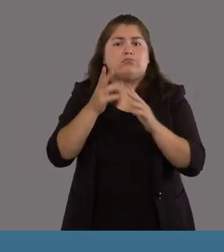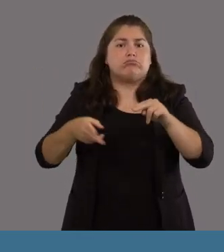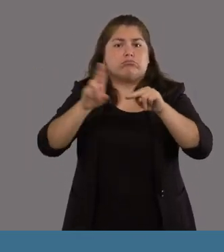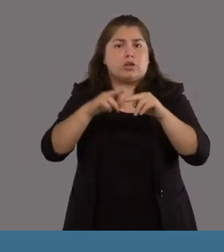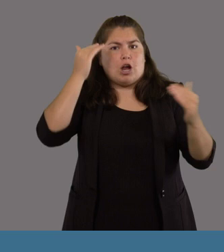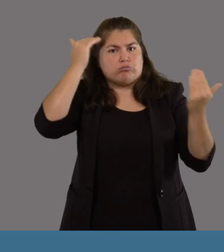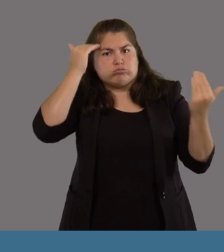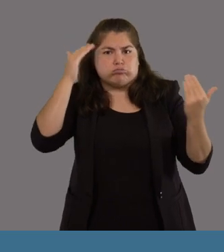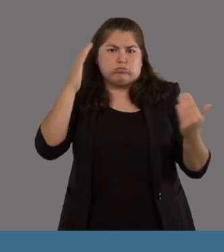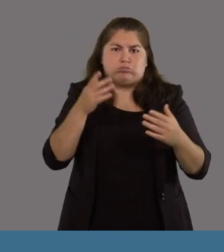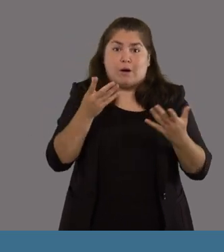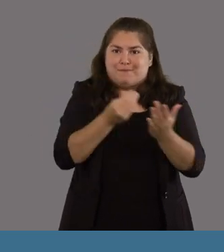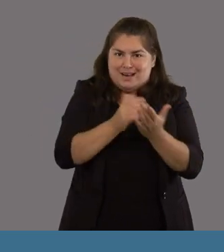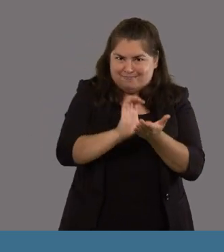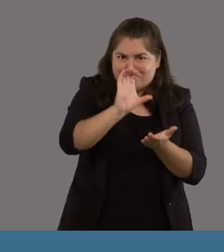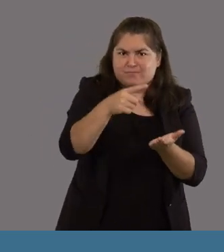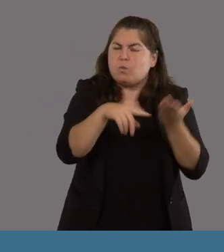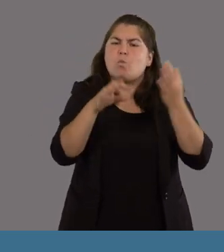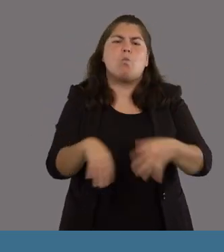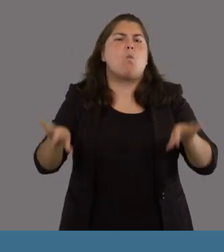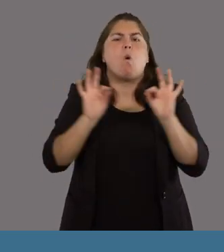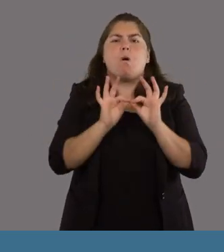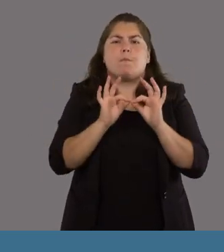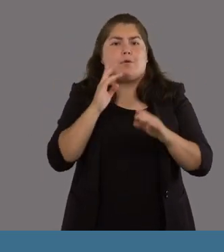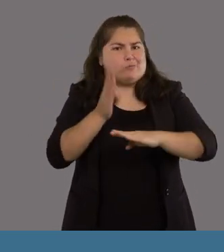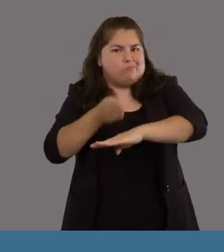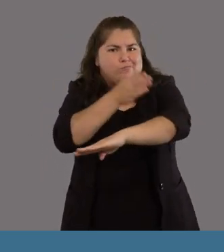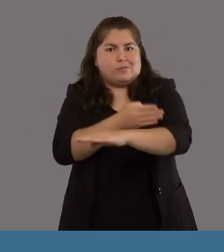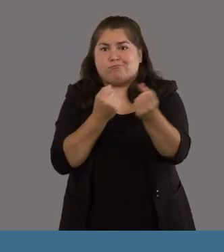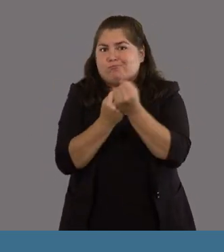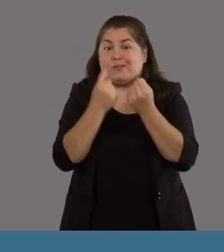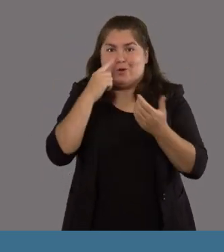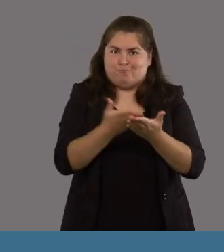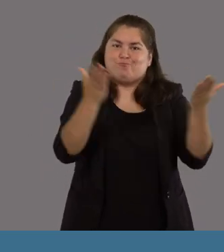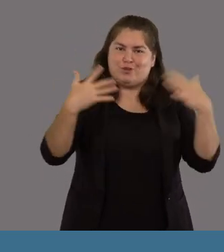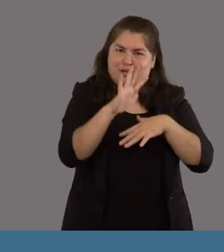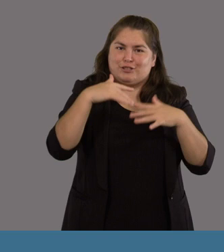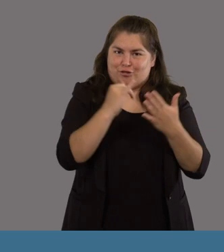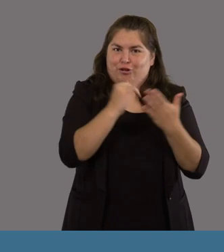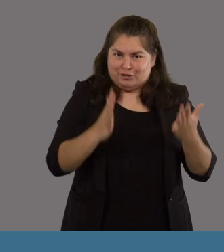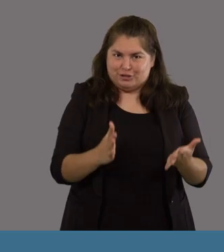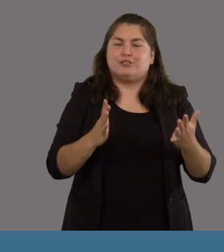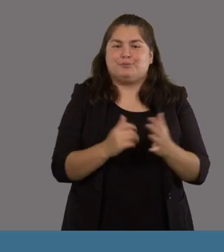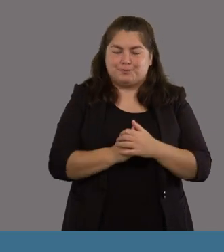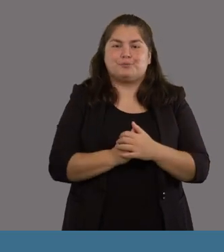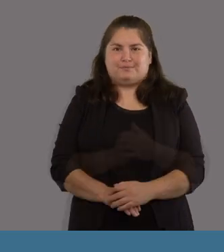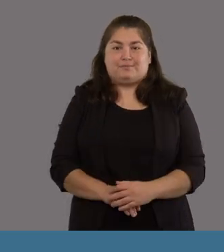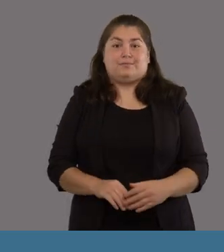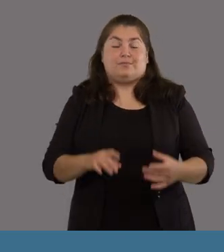Developing this awareness among funders is important for improving support for Indigenous artists.